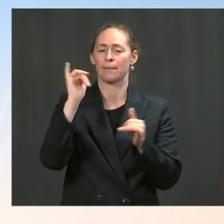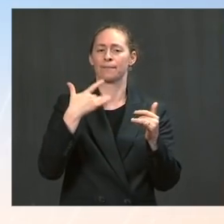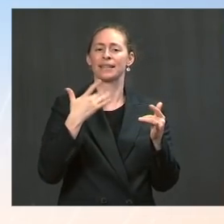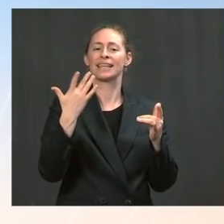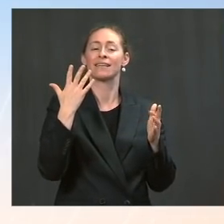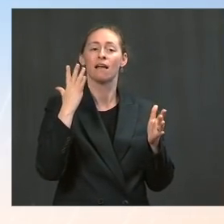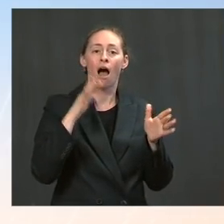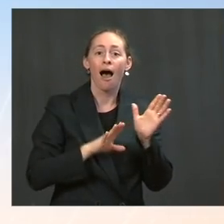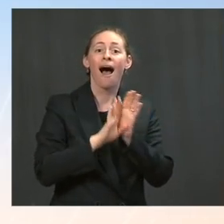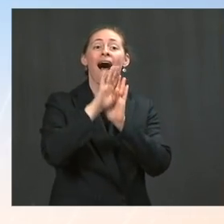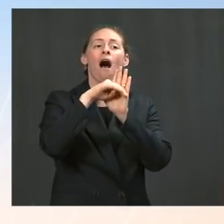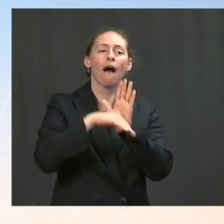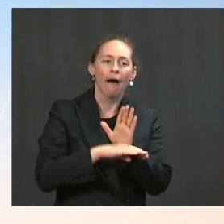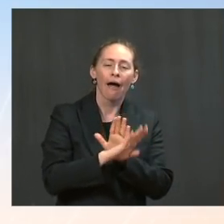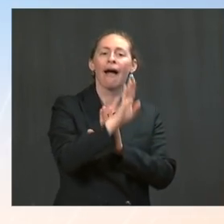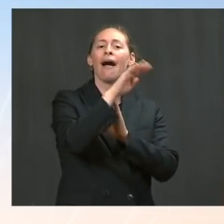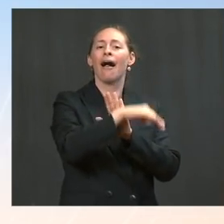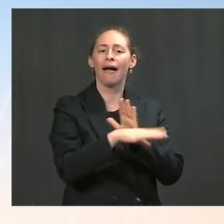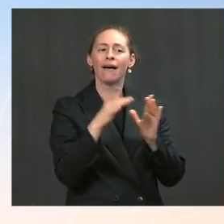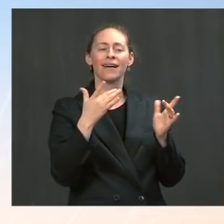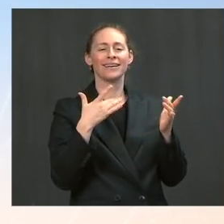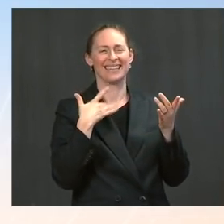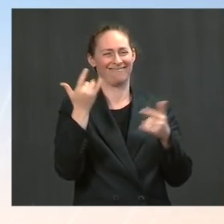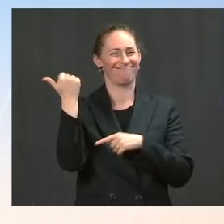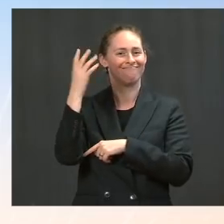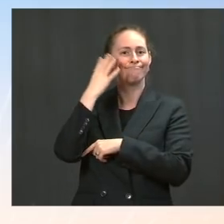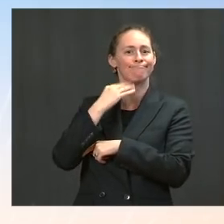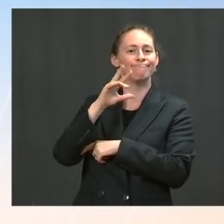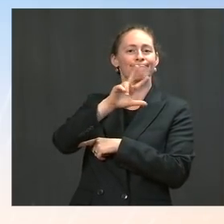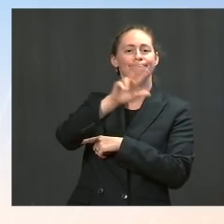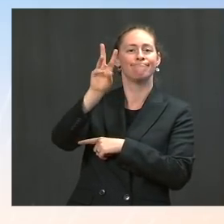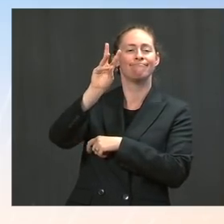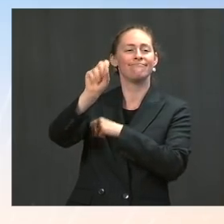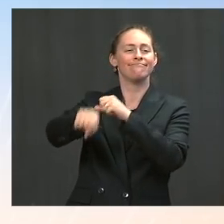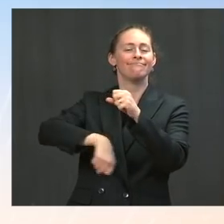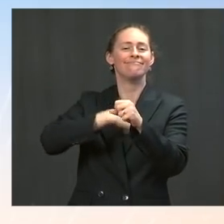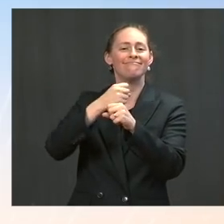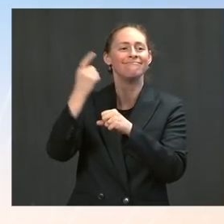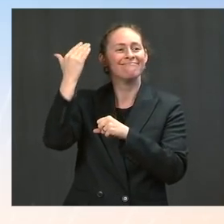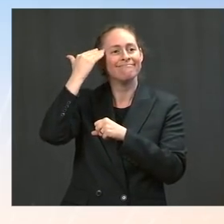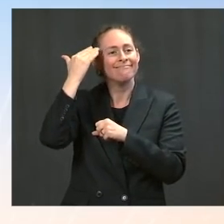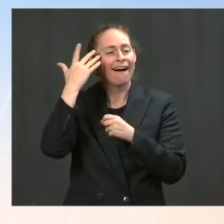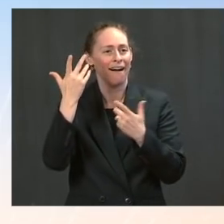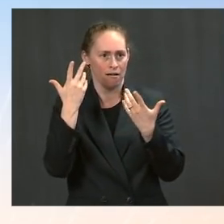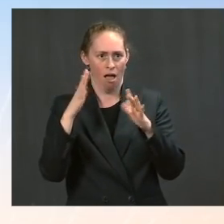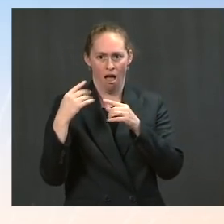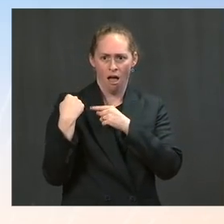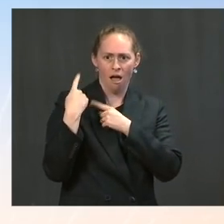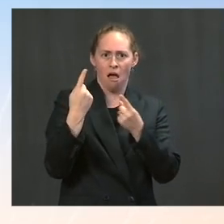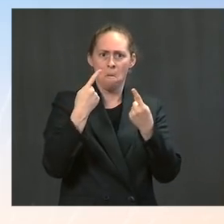having spent 36 years there and even having had some successes over the last few months in working with legislators.